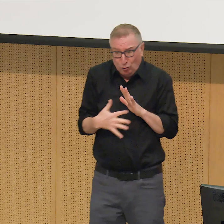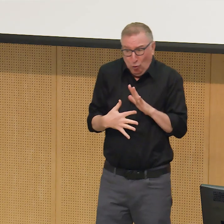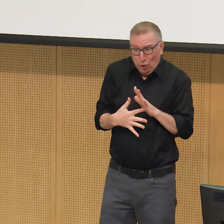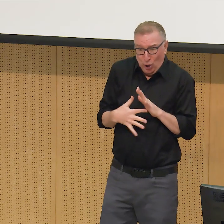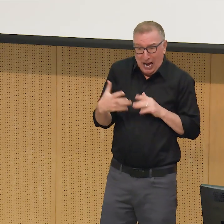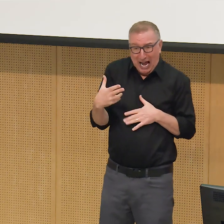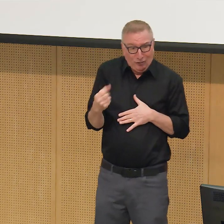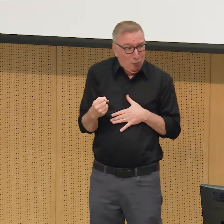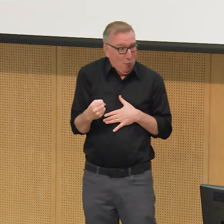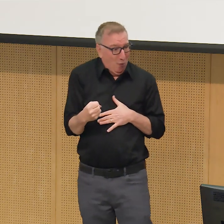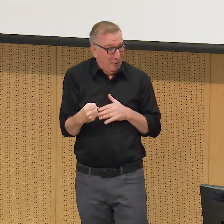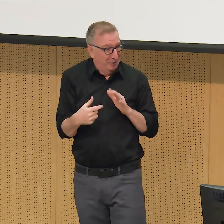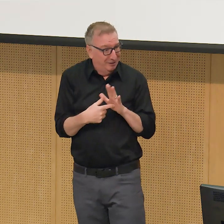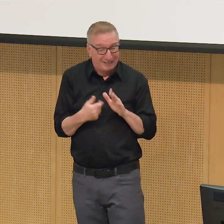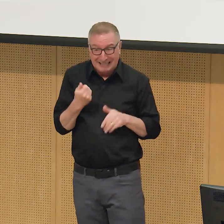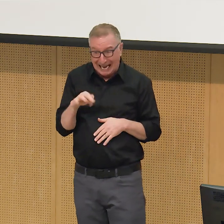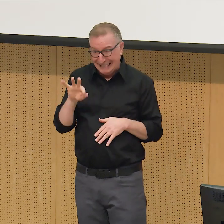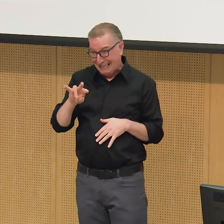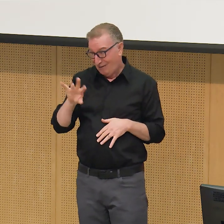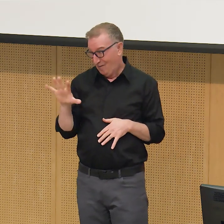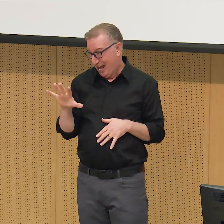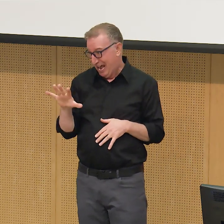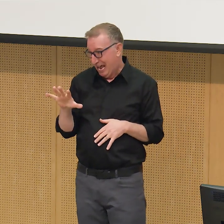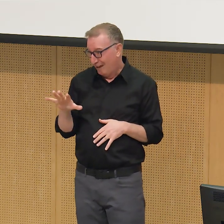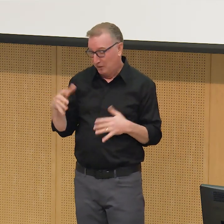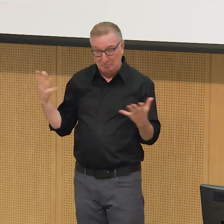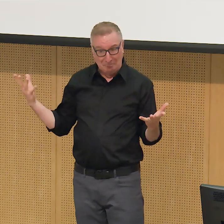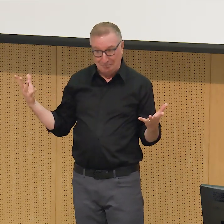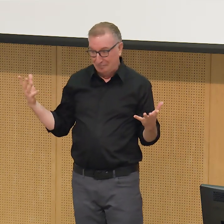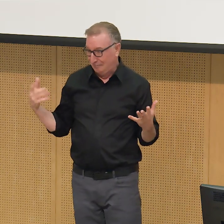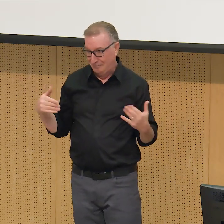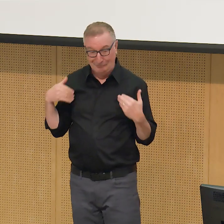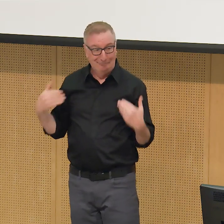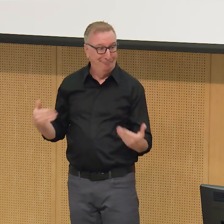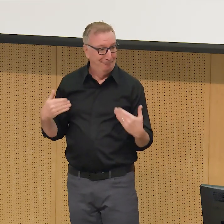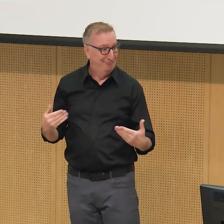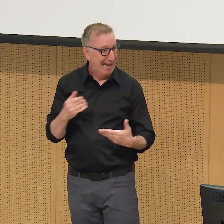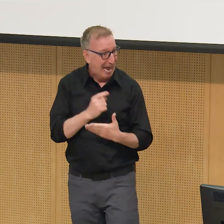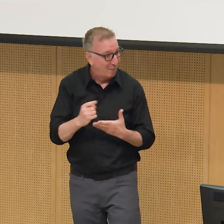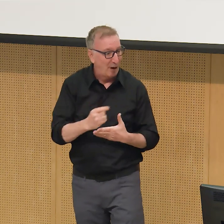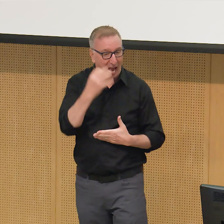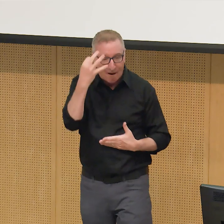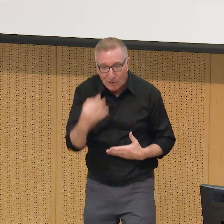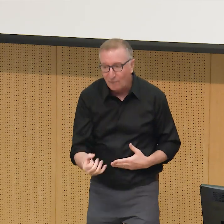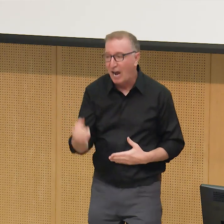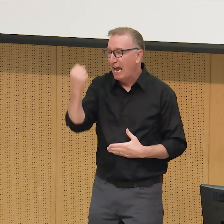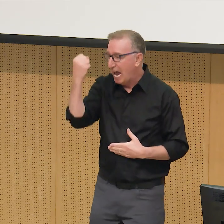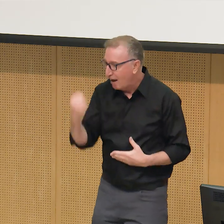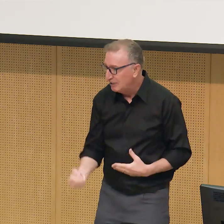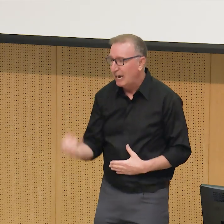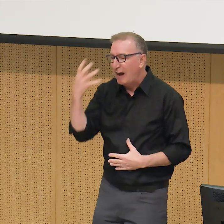I was a junior in high school. This was 1975, but we just--every Friday and Saturday